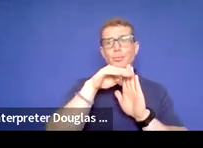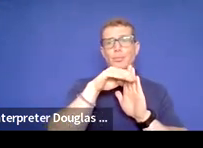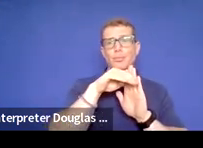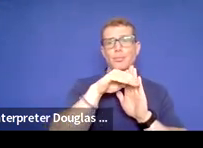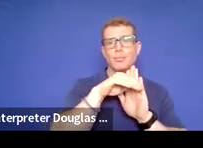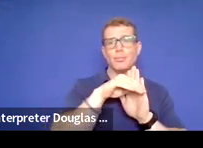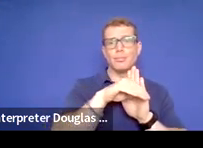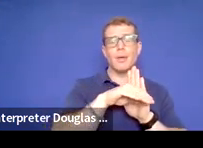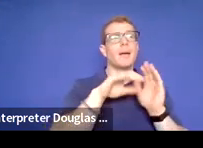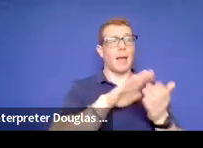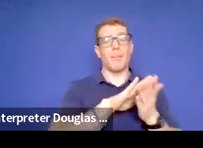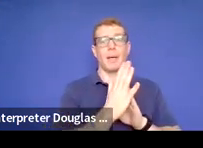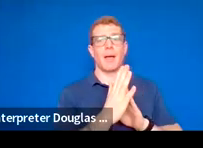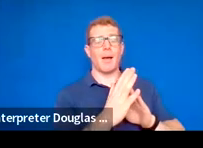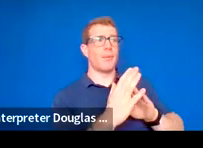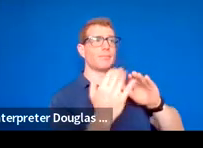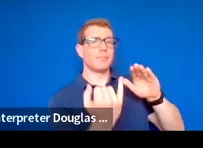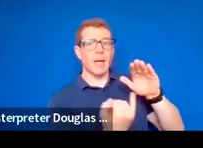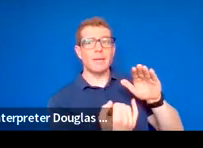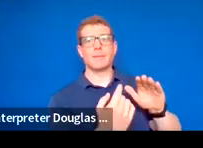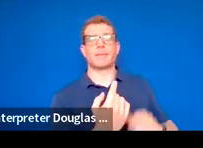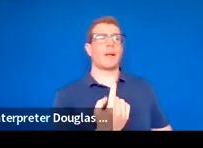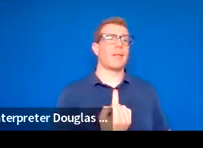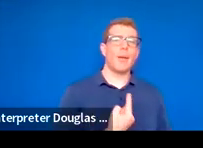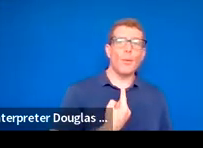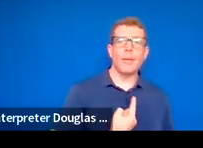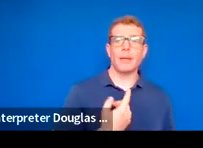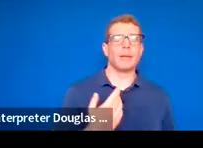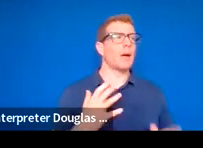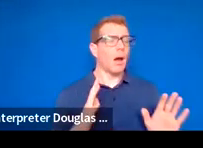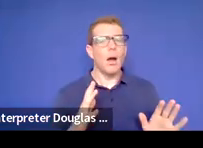Okay, but grieve away from your friend so that you can give that person.